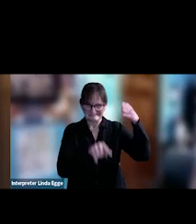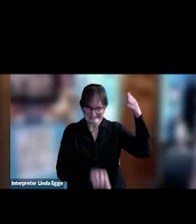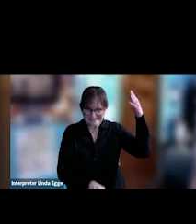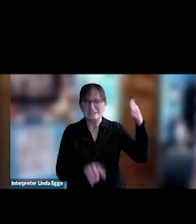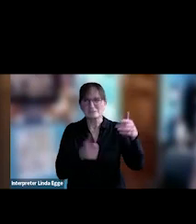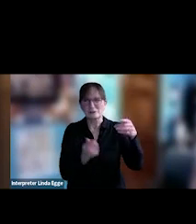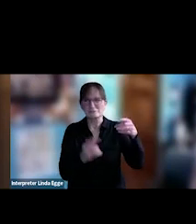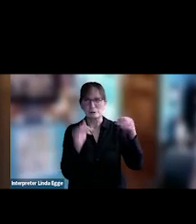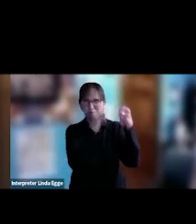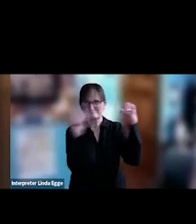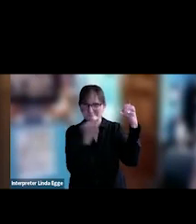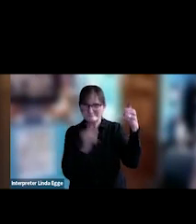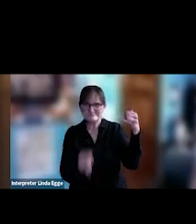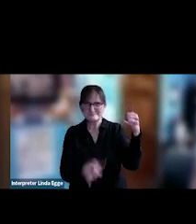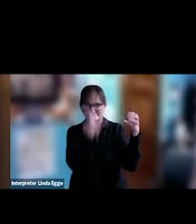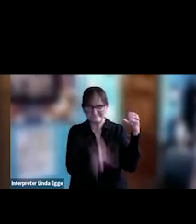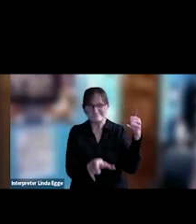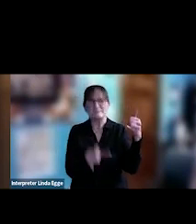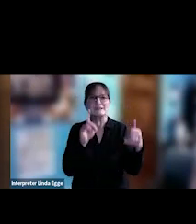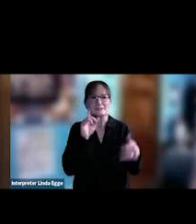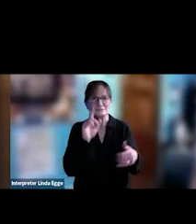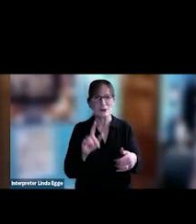And then you get to closely approaching advanced age.